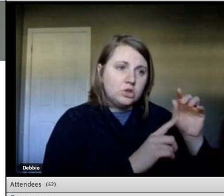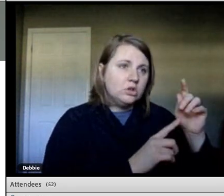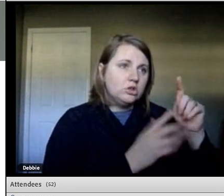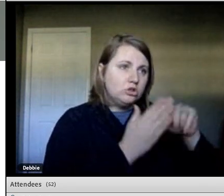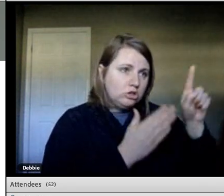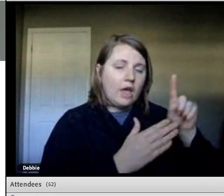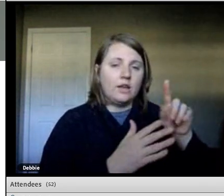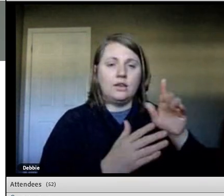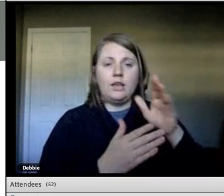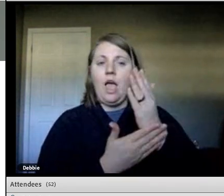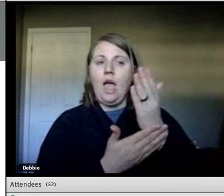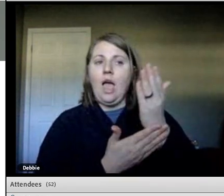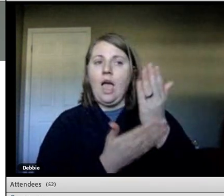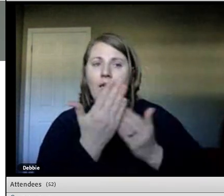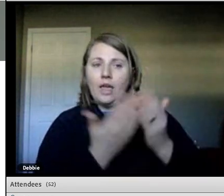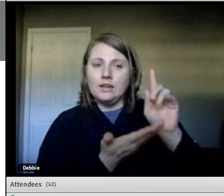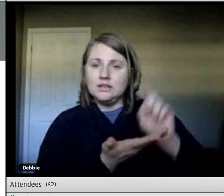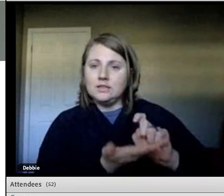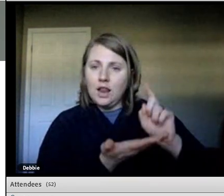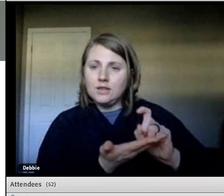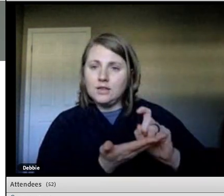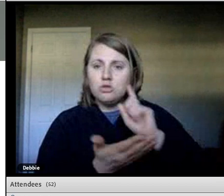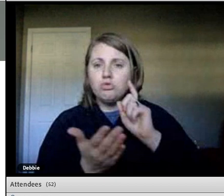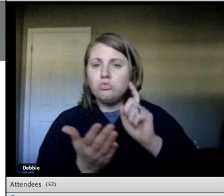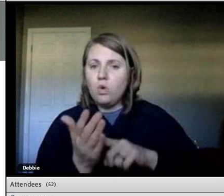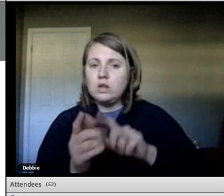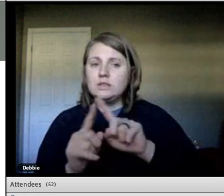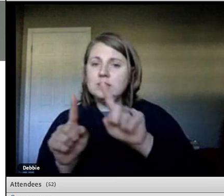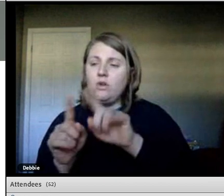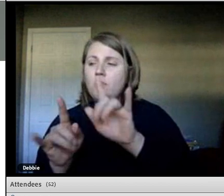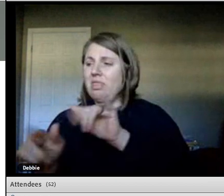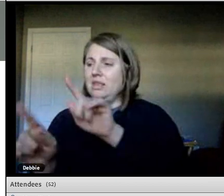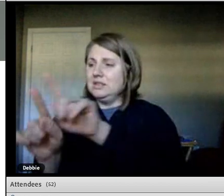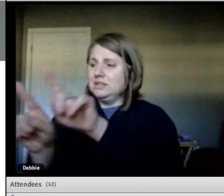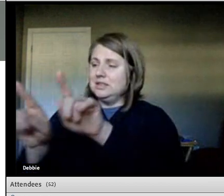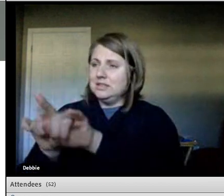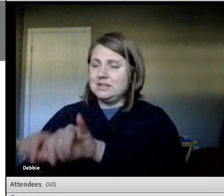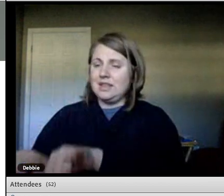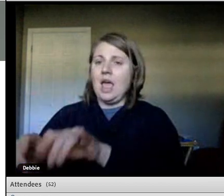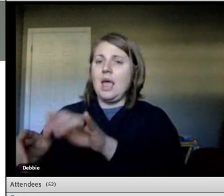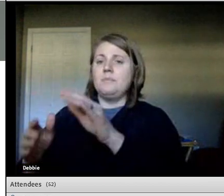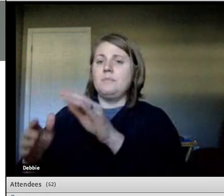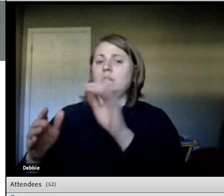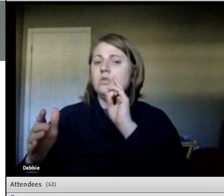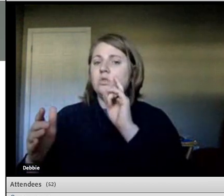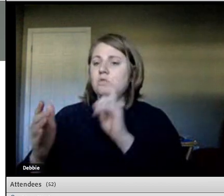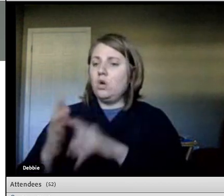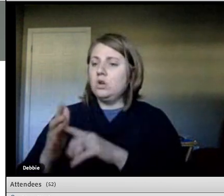and most importantly the same friendly staff is there. So it can really help lower some anxiety levels